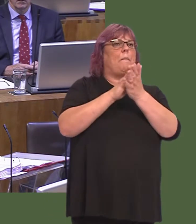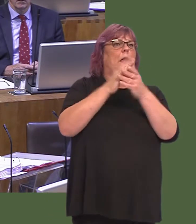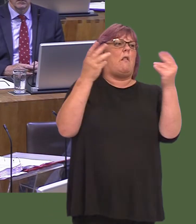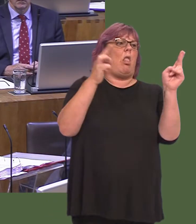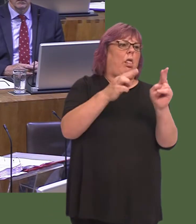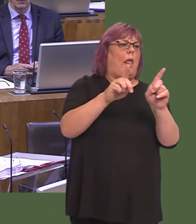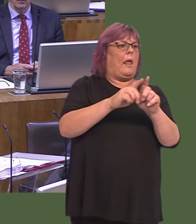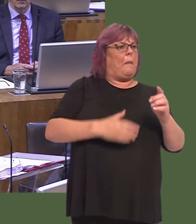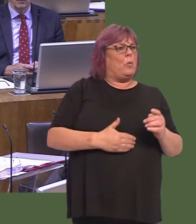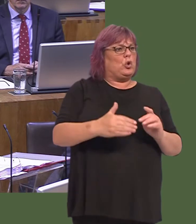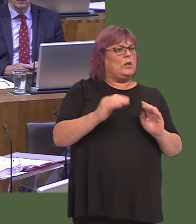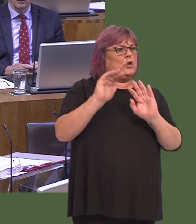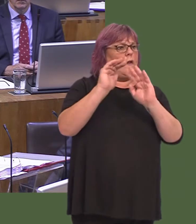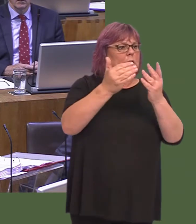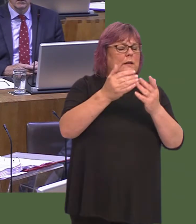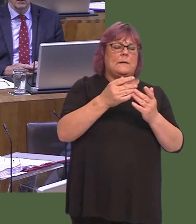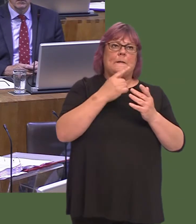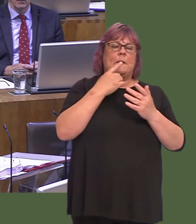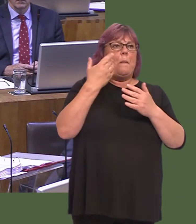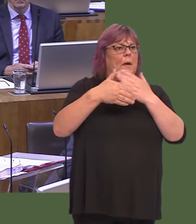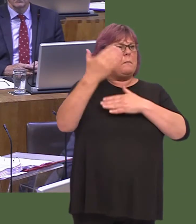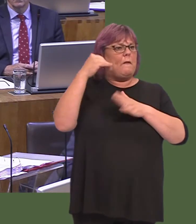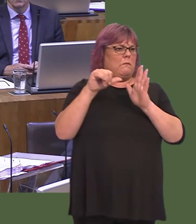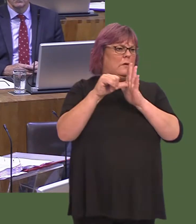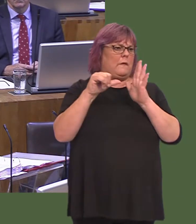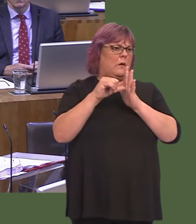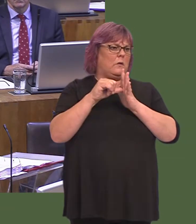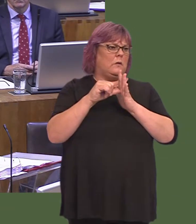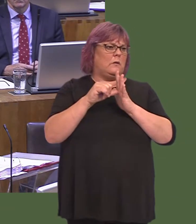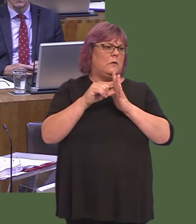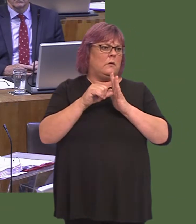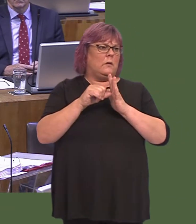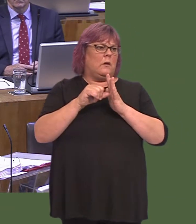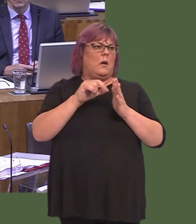Maternity services, of course, in a very difficult place at one point, were de-escalated as a